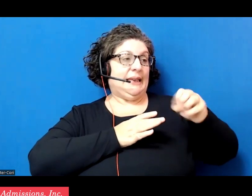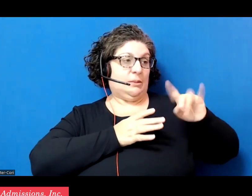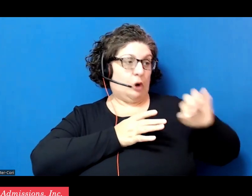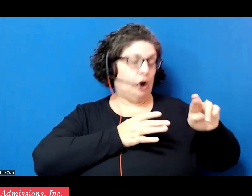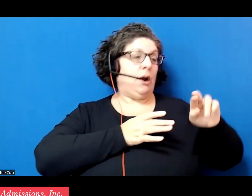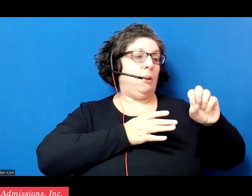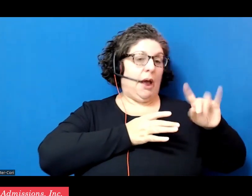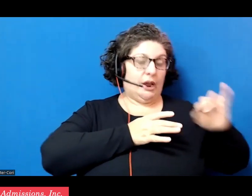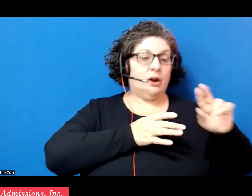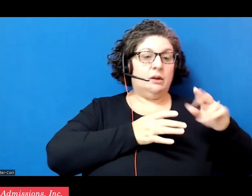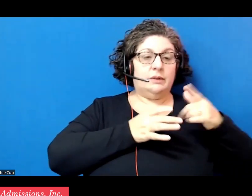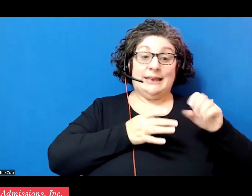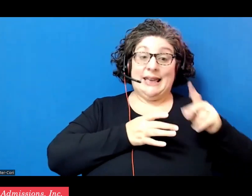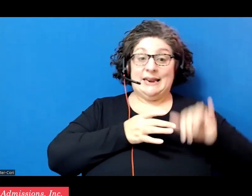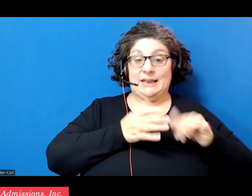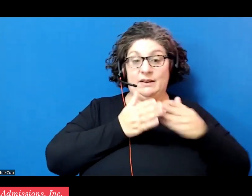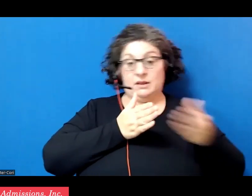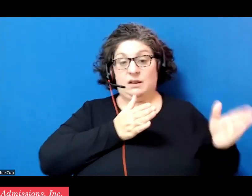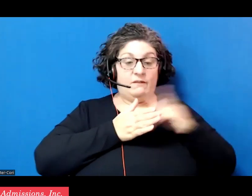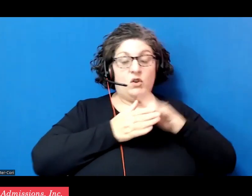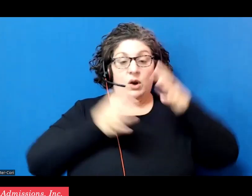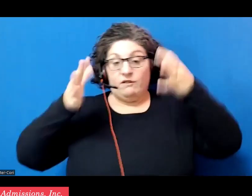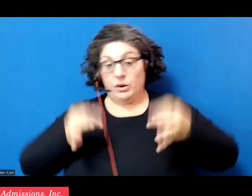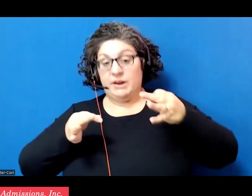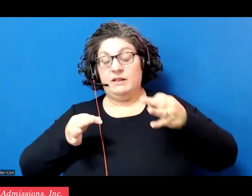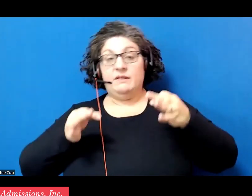the swing vote in respect to affirm active action cases.